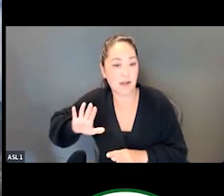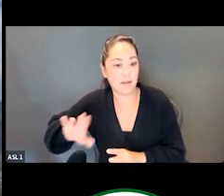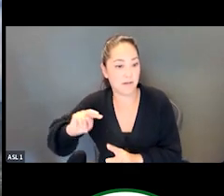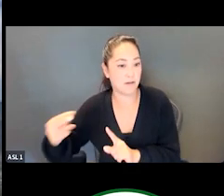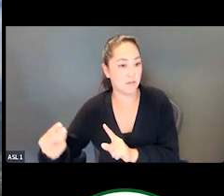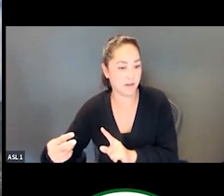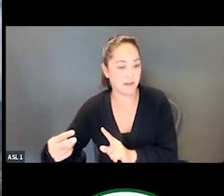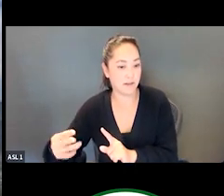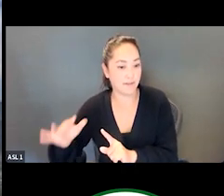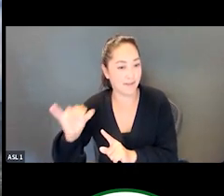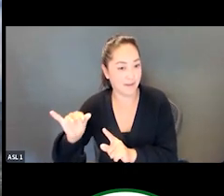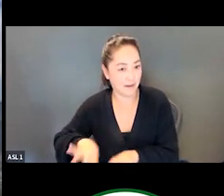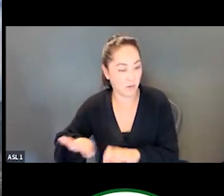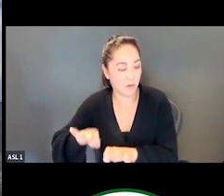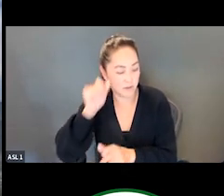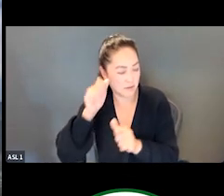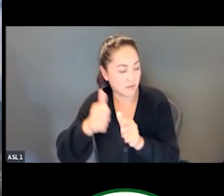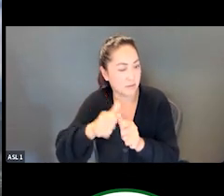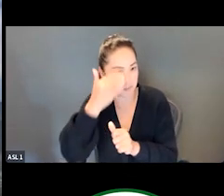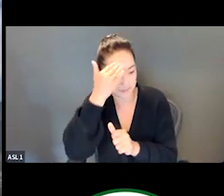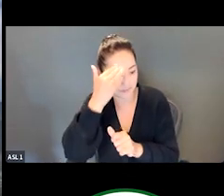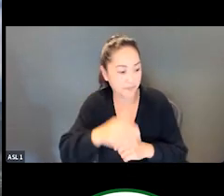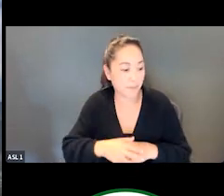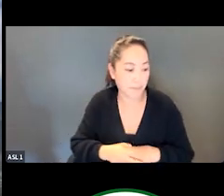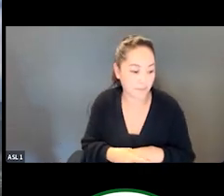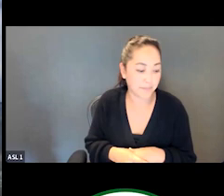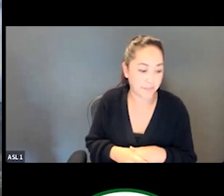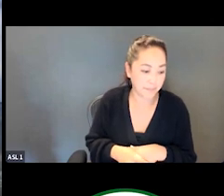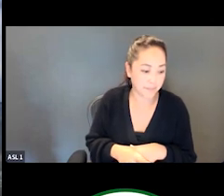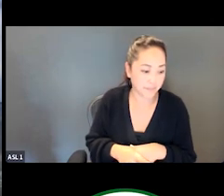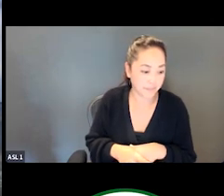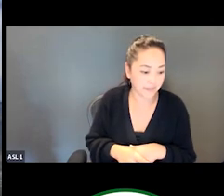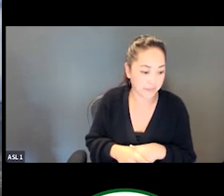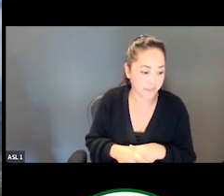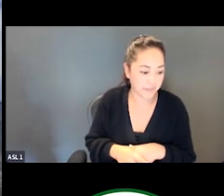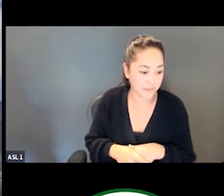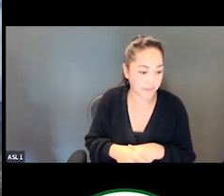such a wide variety of it is for people with, such a wide variety of, experiences and also